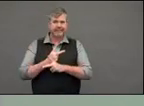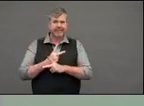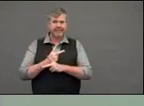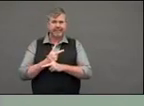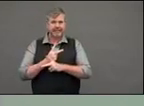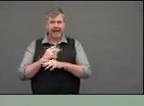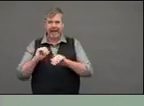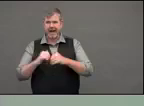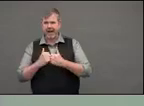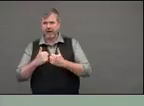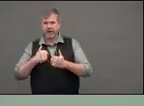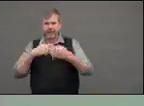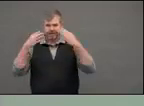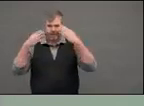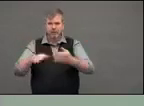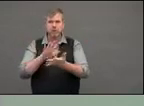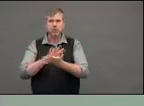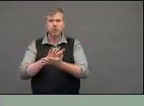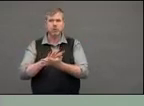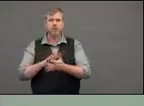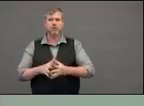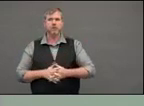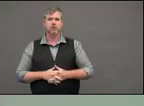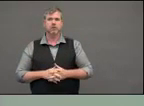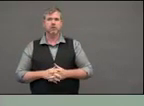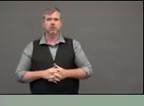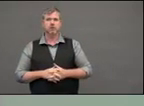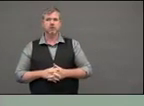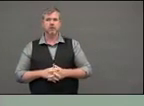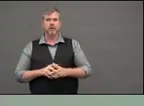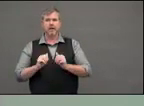and how to um stretch out my days as well like